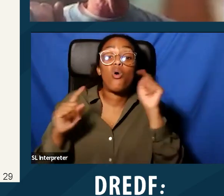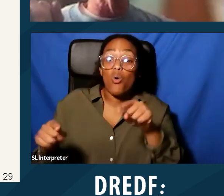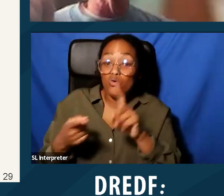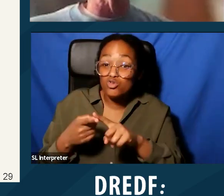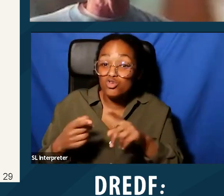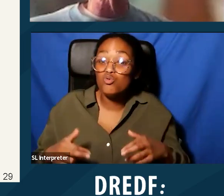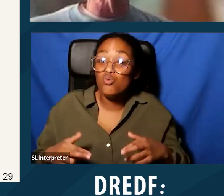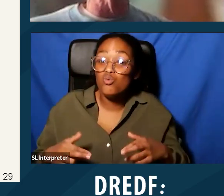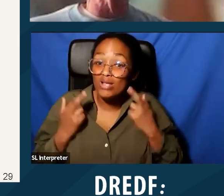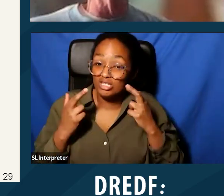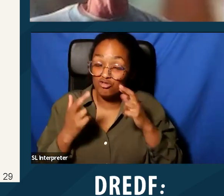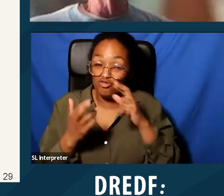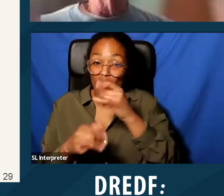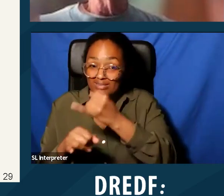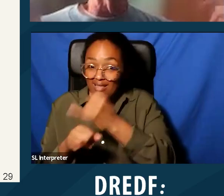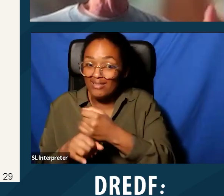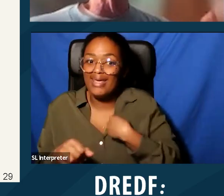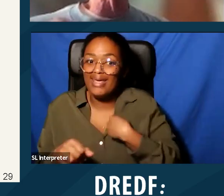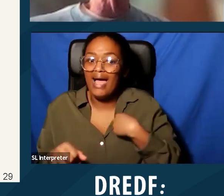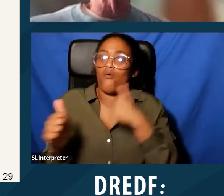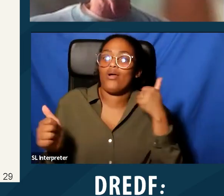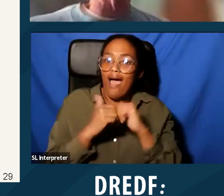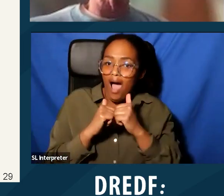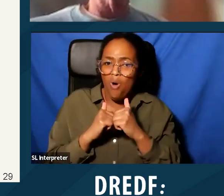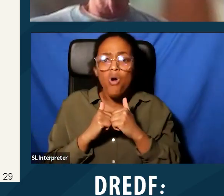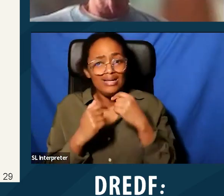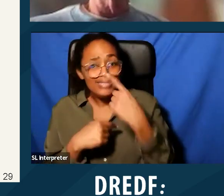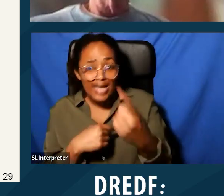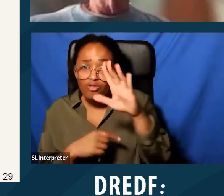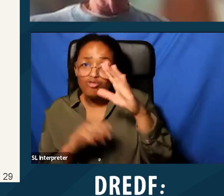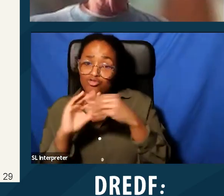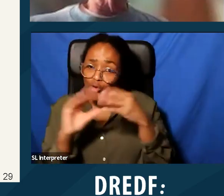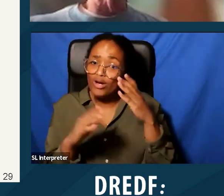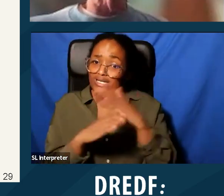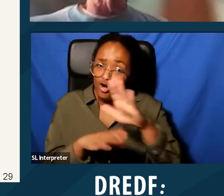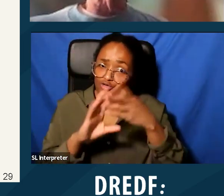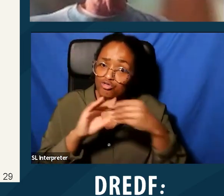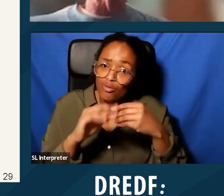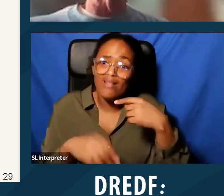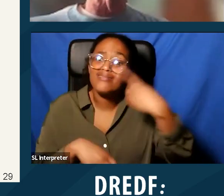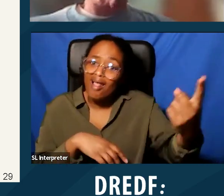And finally, I just want to say to reach out. People don't realize that most of assisted living,